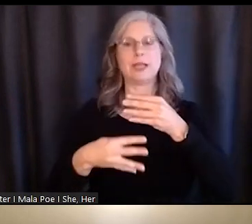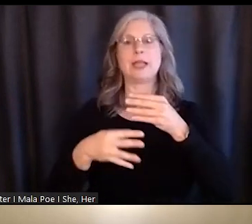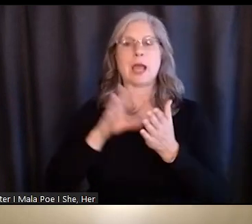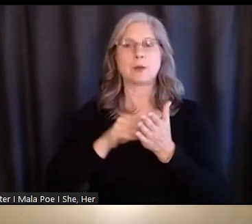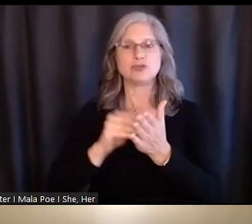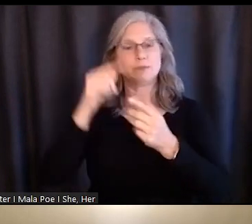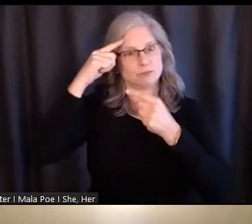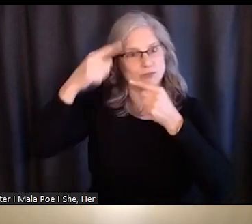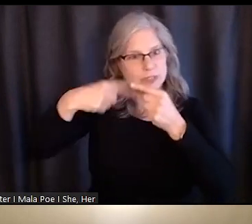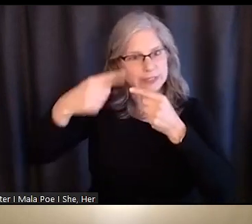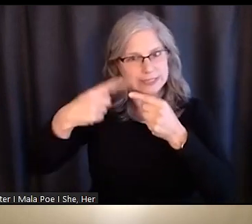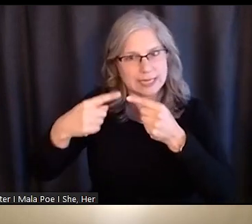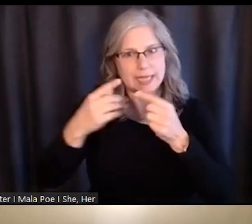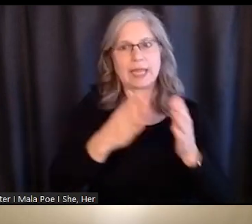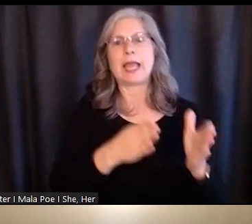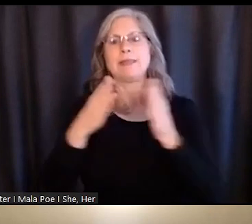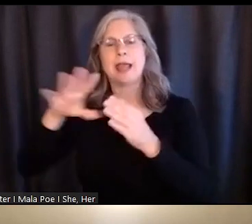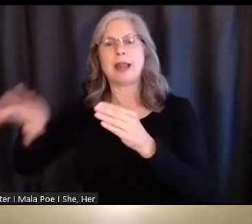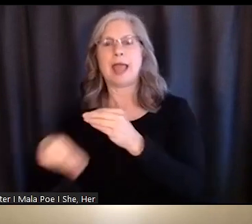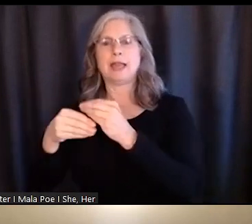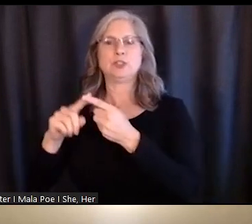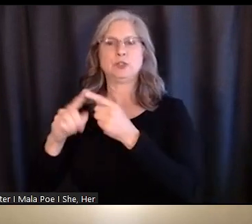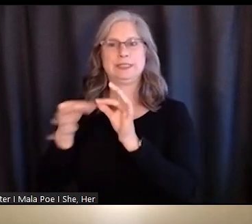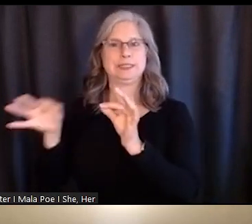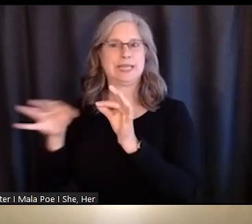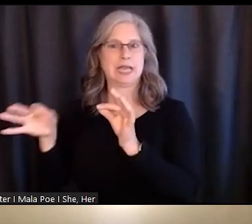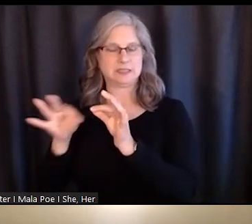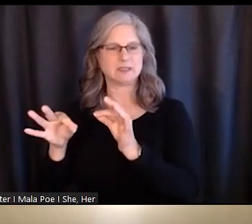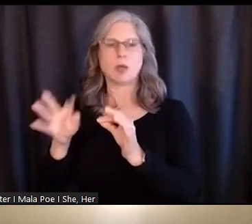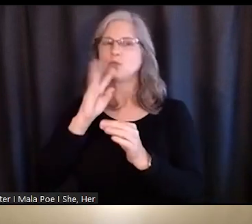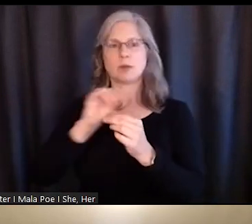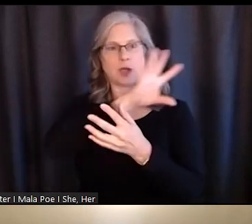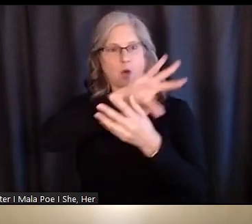And this finally dovetailed into syntax. I'll talk about all of those three things today.